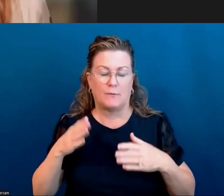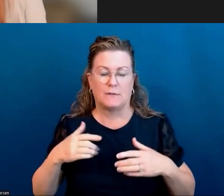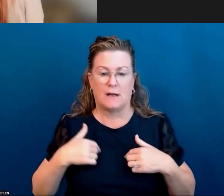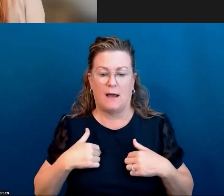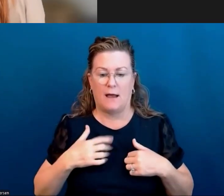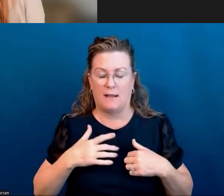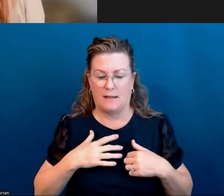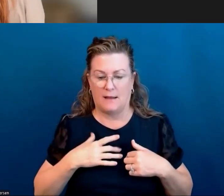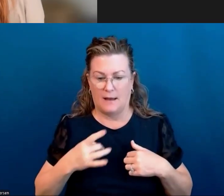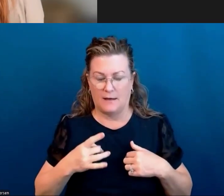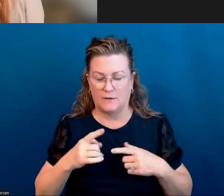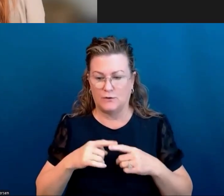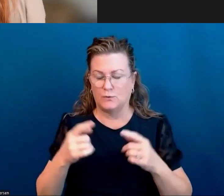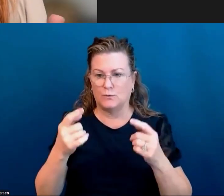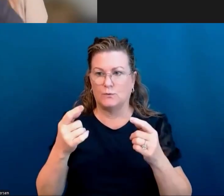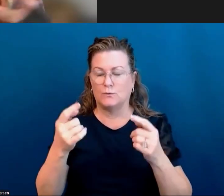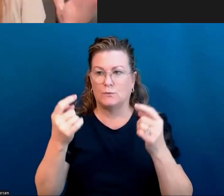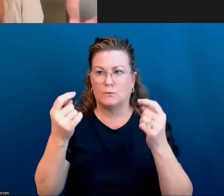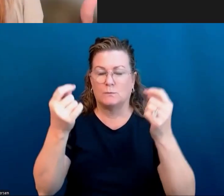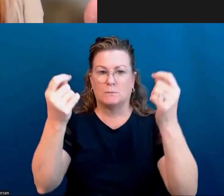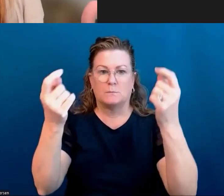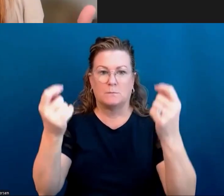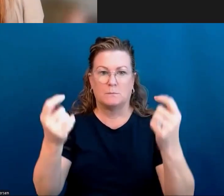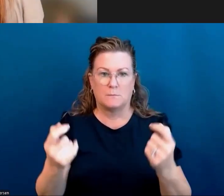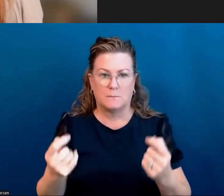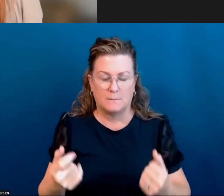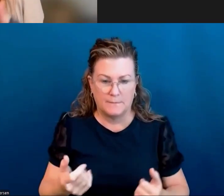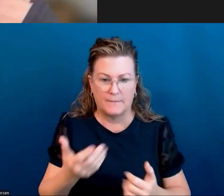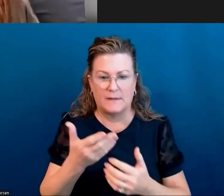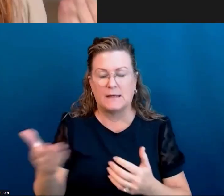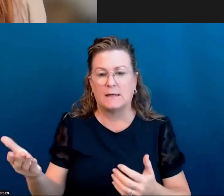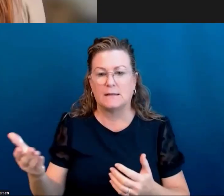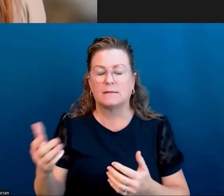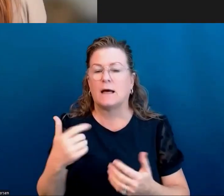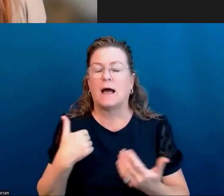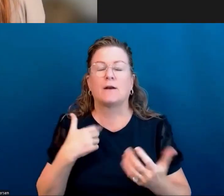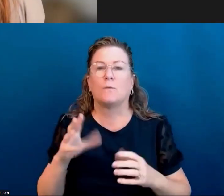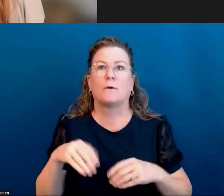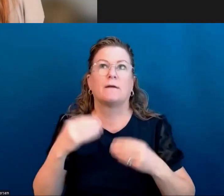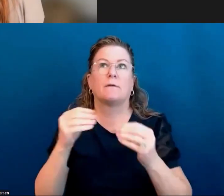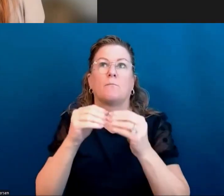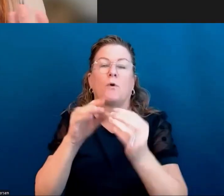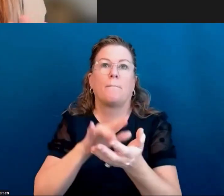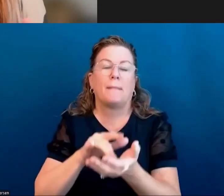don't want to give them more medical intervention than they need, but I also want to make sure that we're not missing